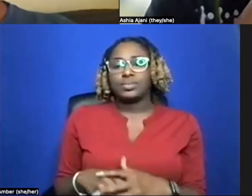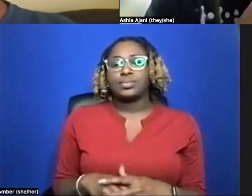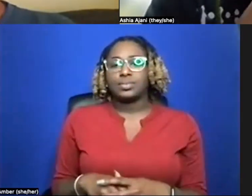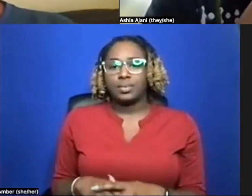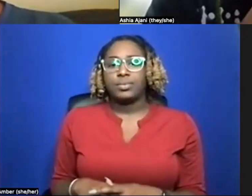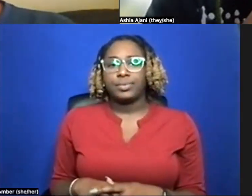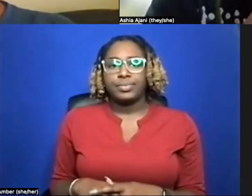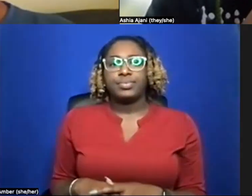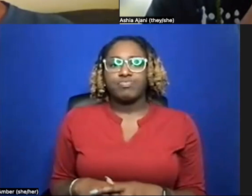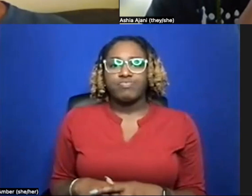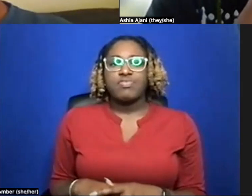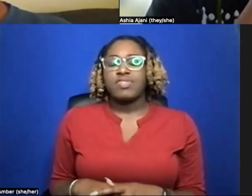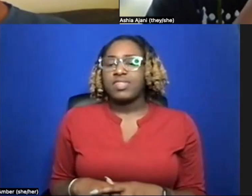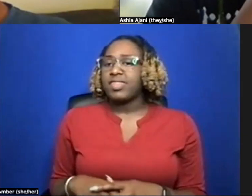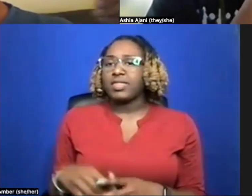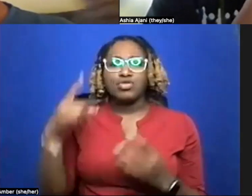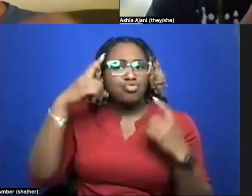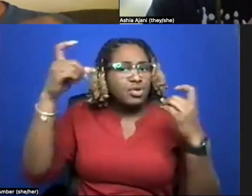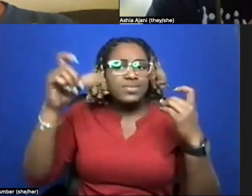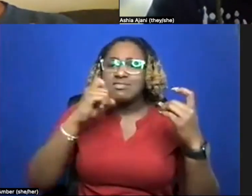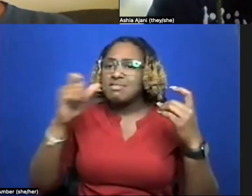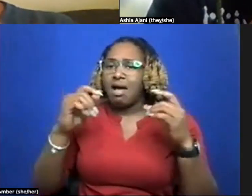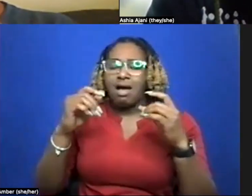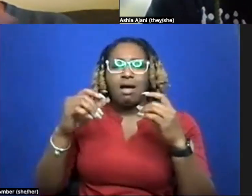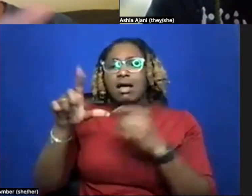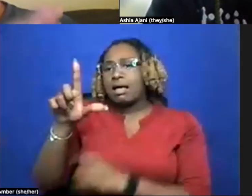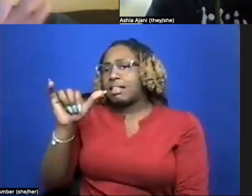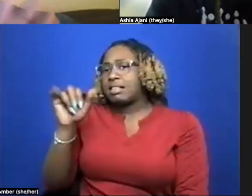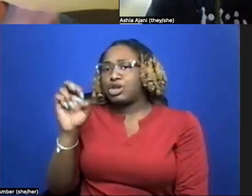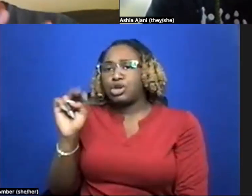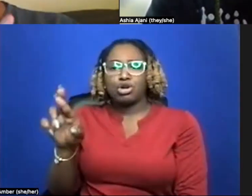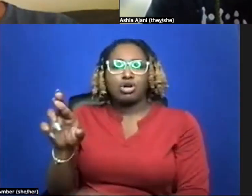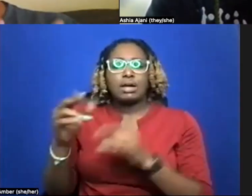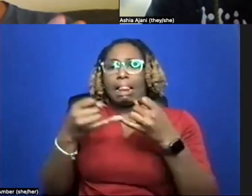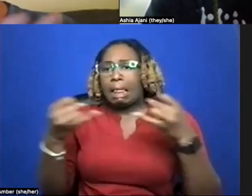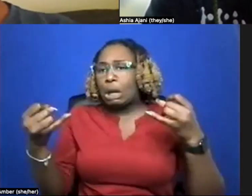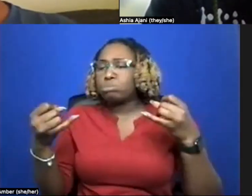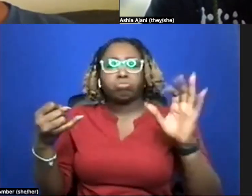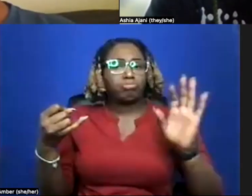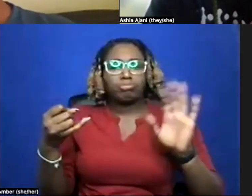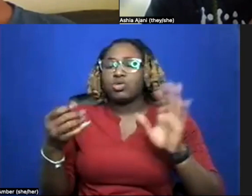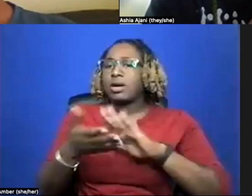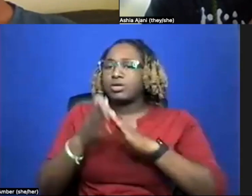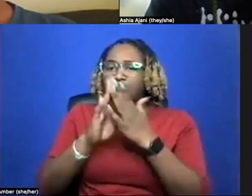isn't linear; dreams aren't linear. So I began organizing it really according to a rhythm.